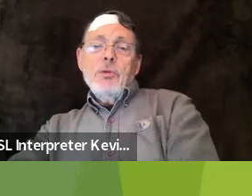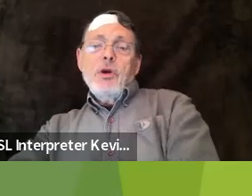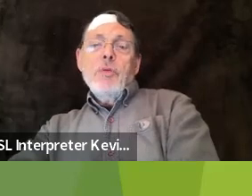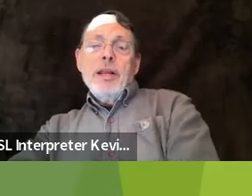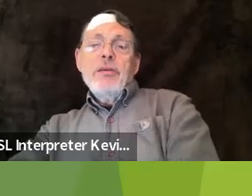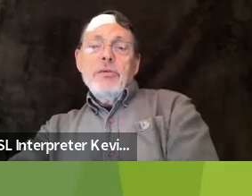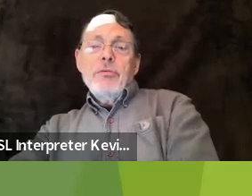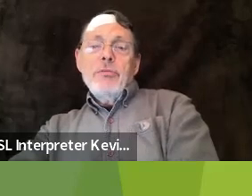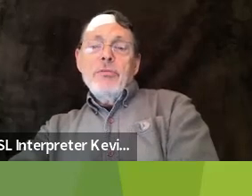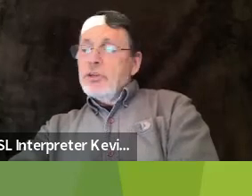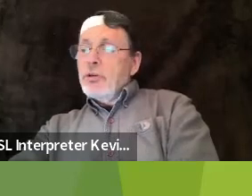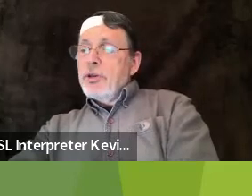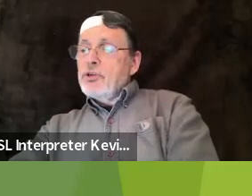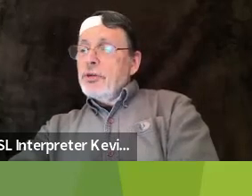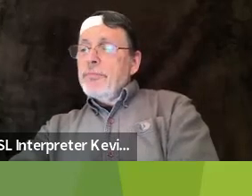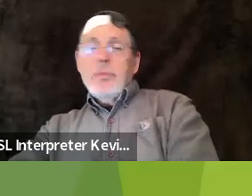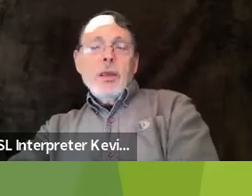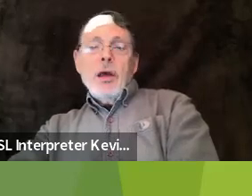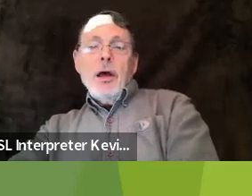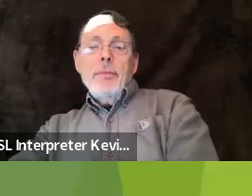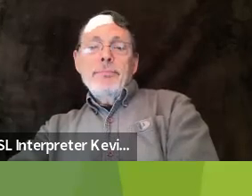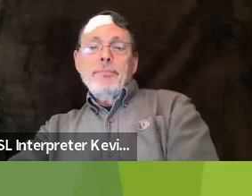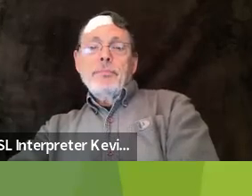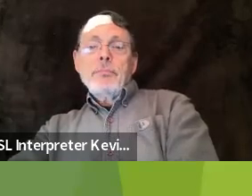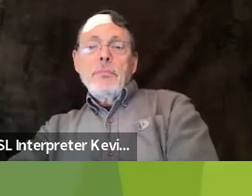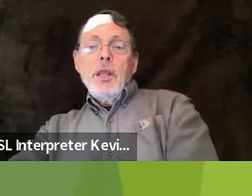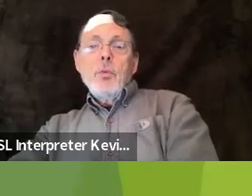So it's all ready for distribution.